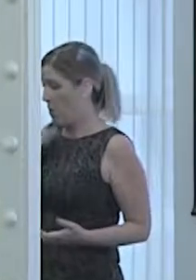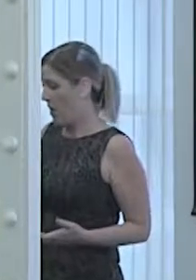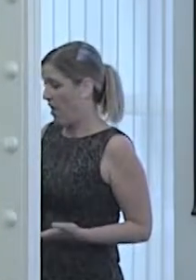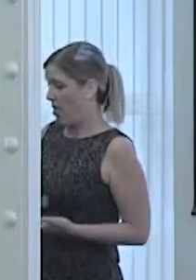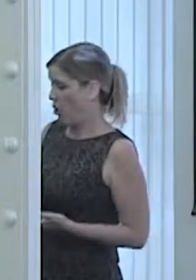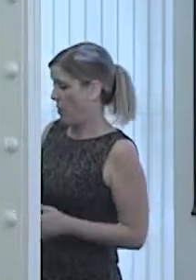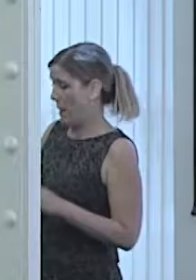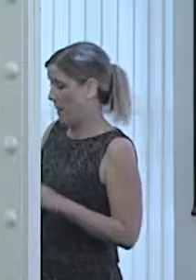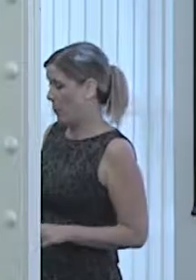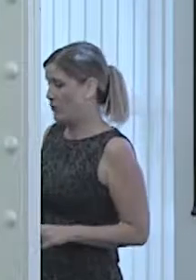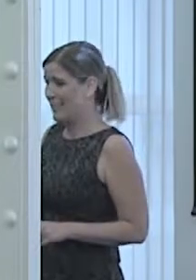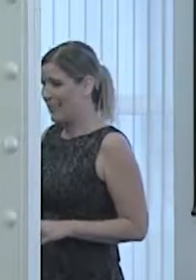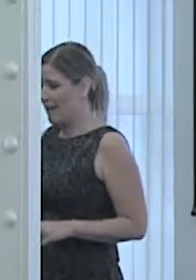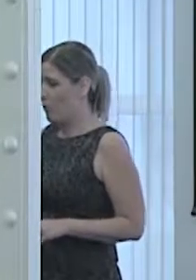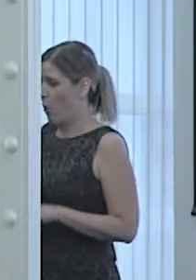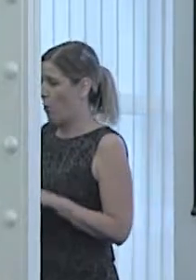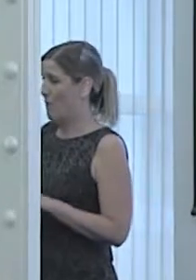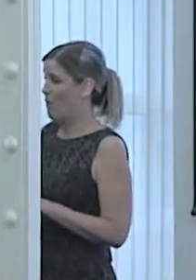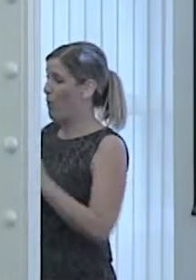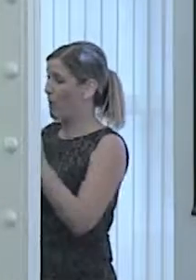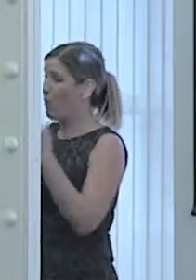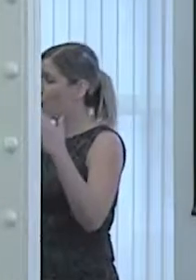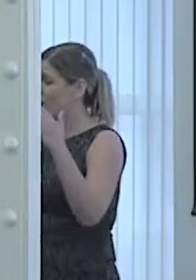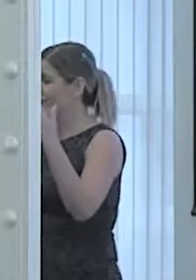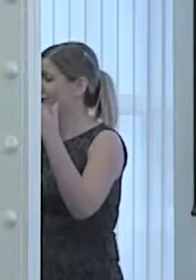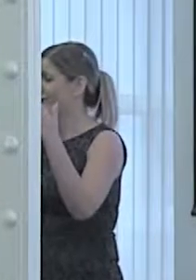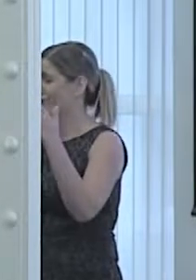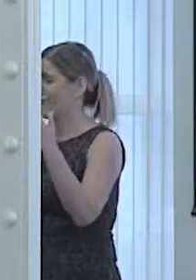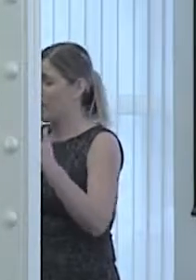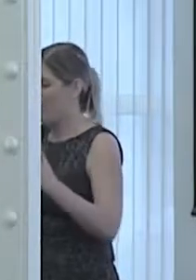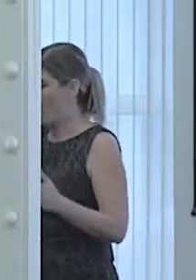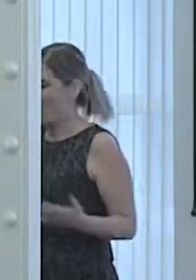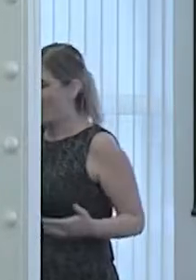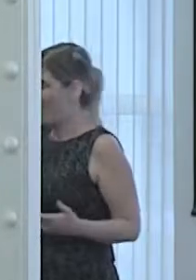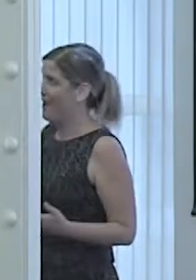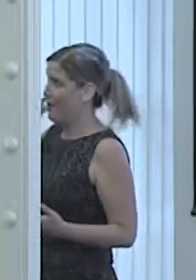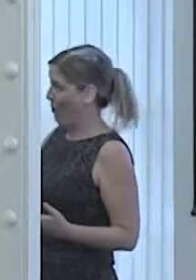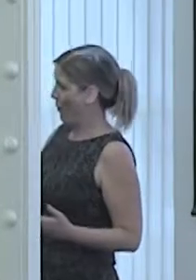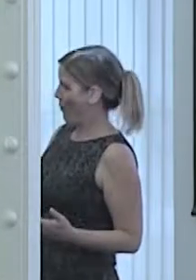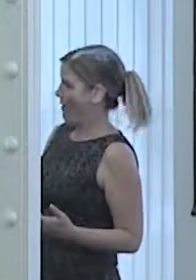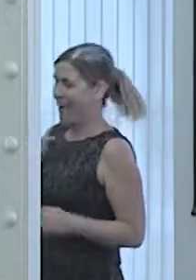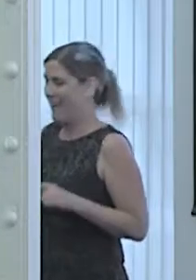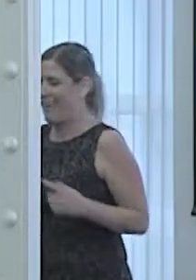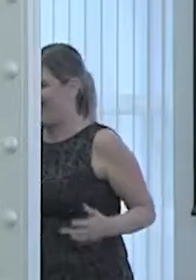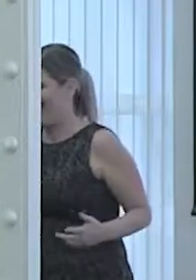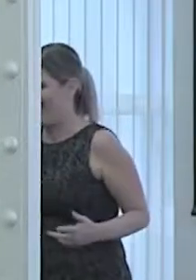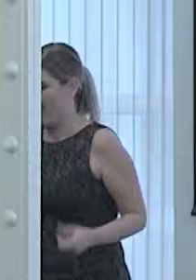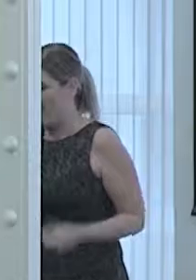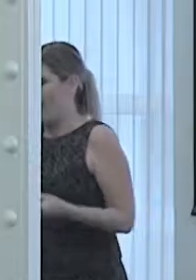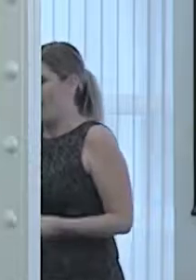if you're on the fourth floor of a walkup. Because I have to lug my walker upstairs.